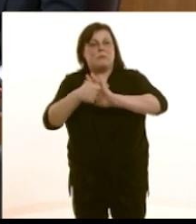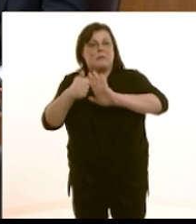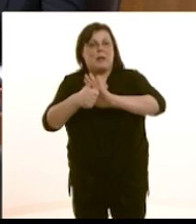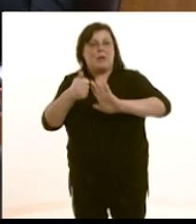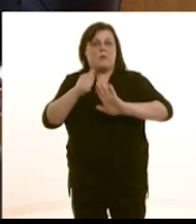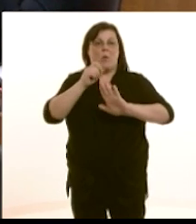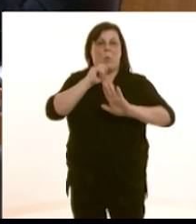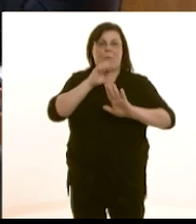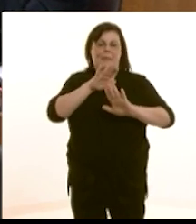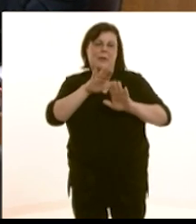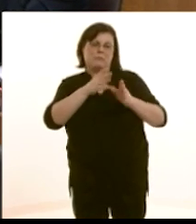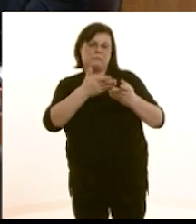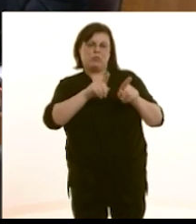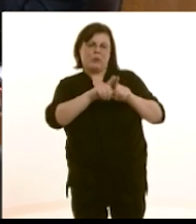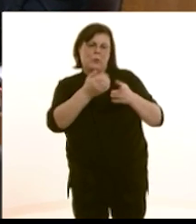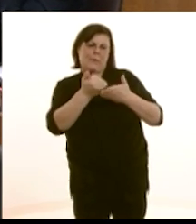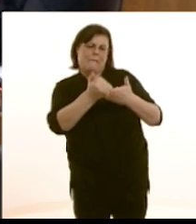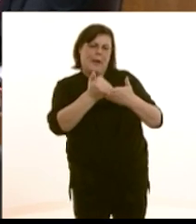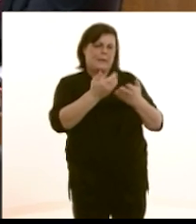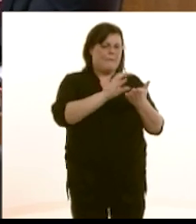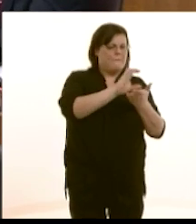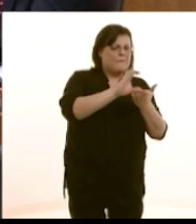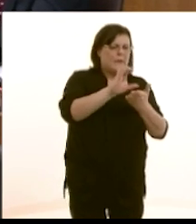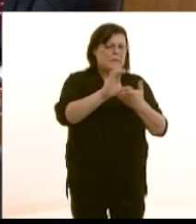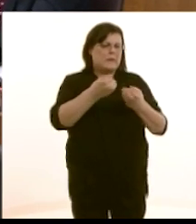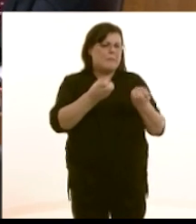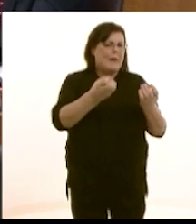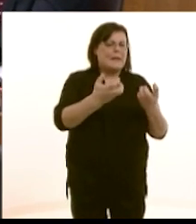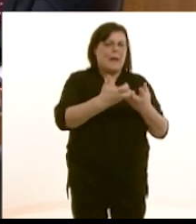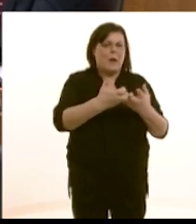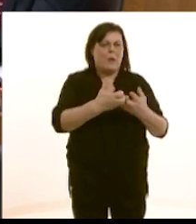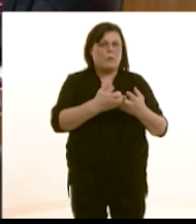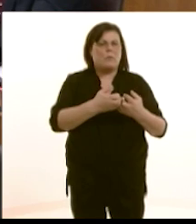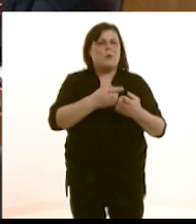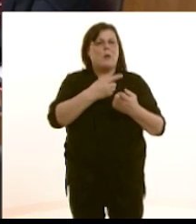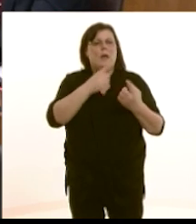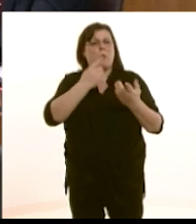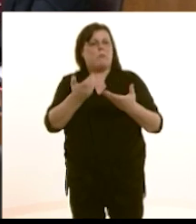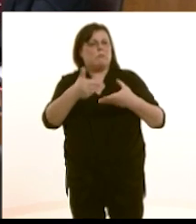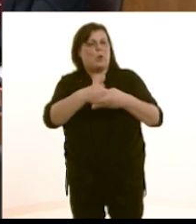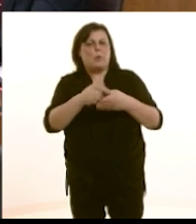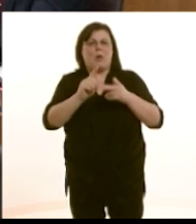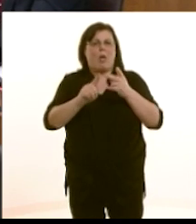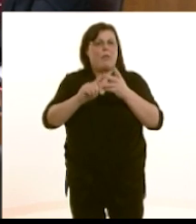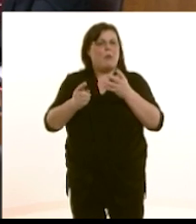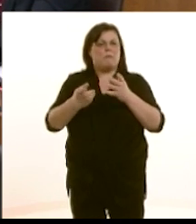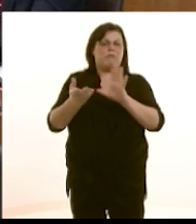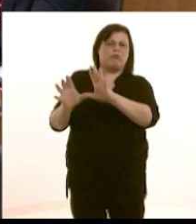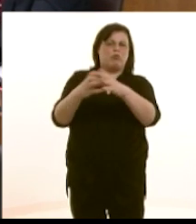should be applied. We will, of course, listen to representations from the sector in the meantime, but itís ultimately for the council to decide the allocation of resources.